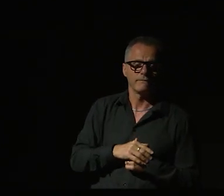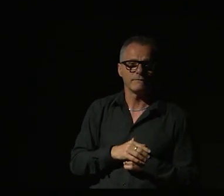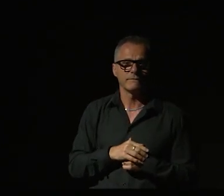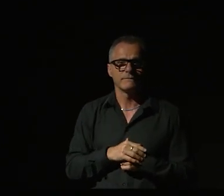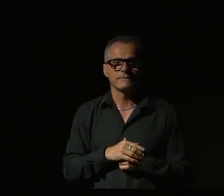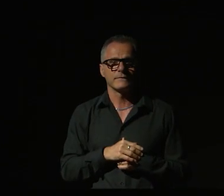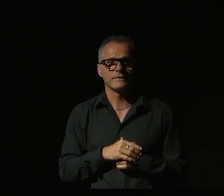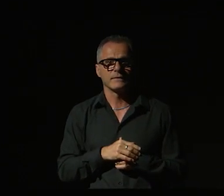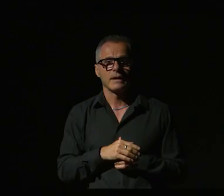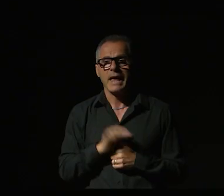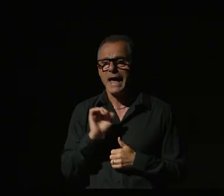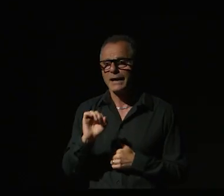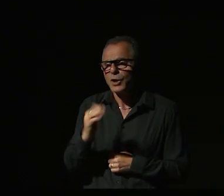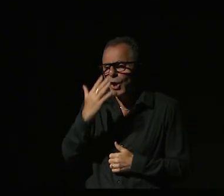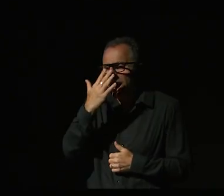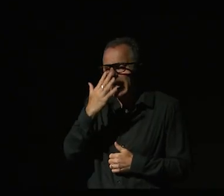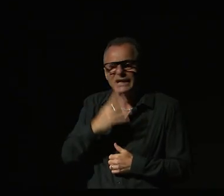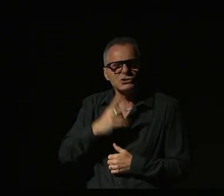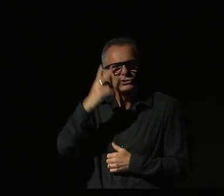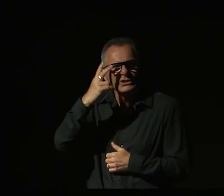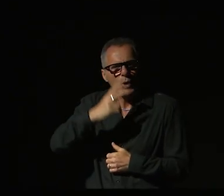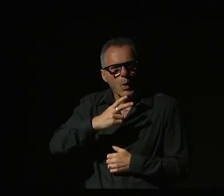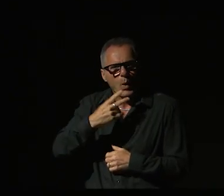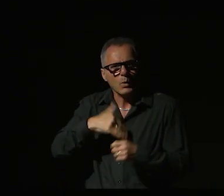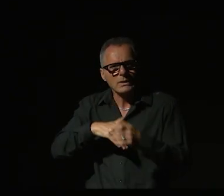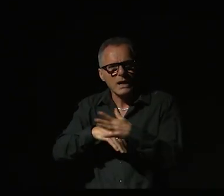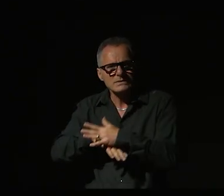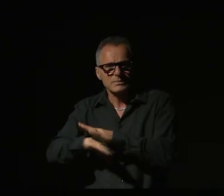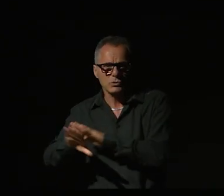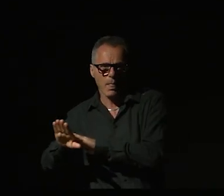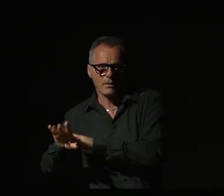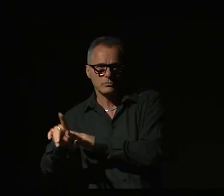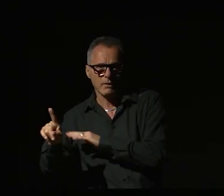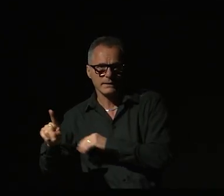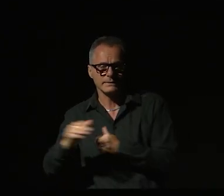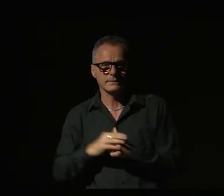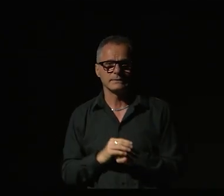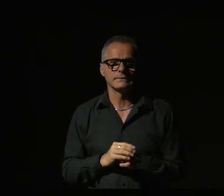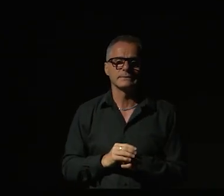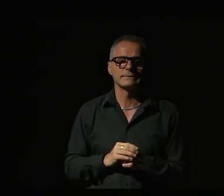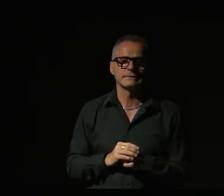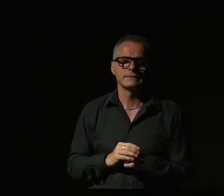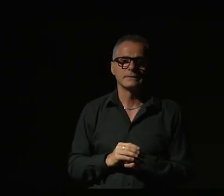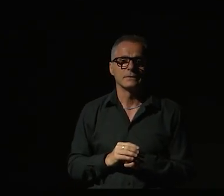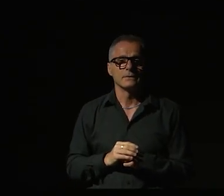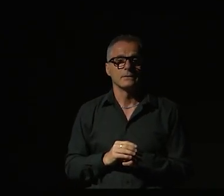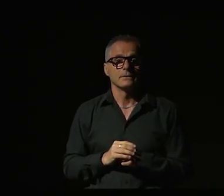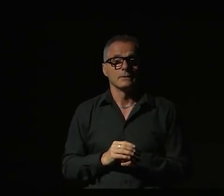and her aged husband, Tithonus on the right-hand side sleeping was once a former prince of Troy,